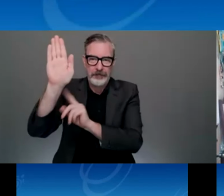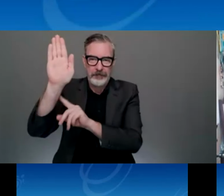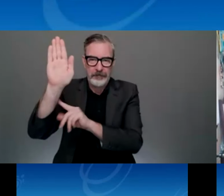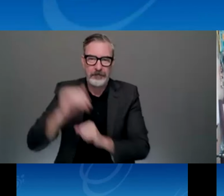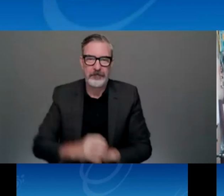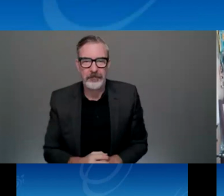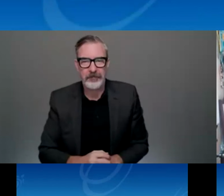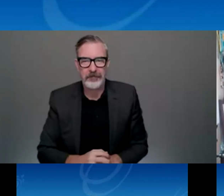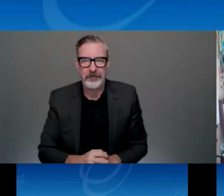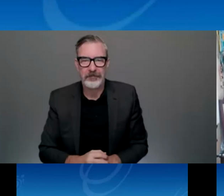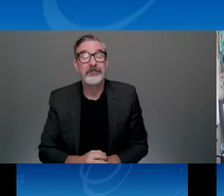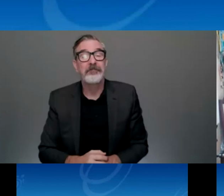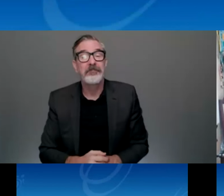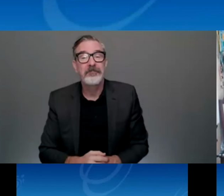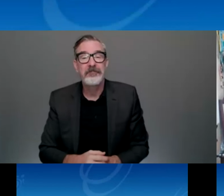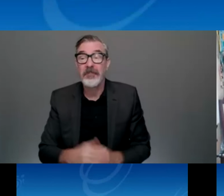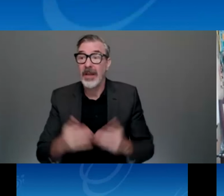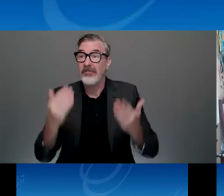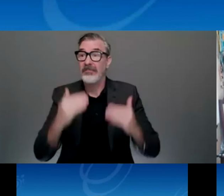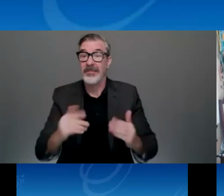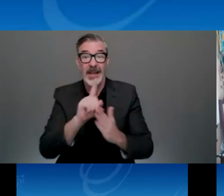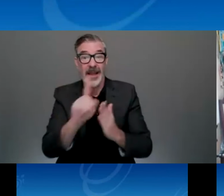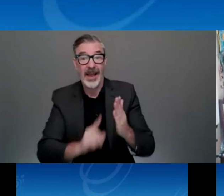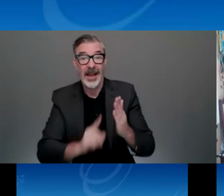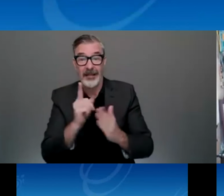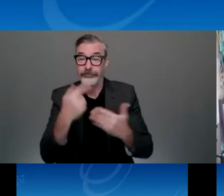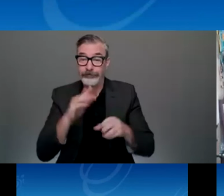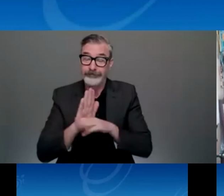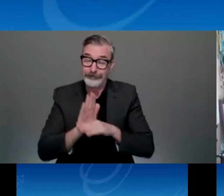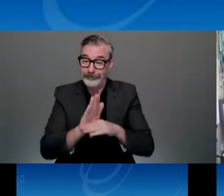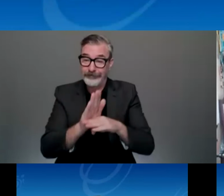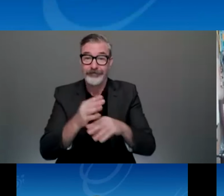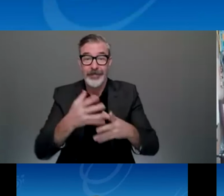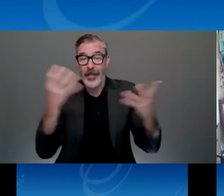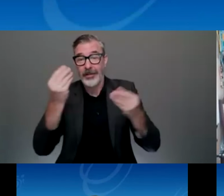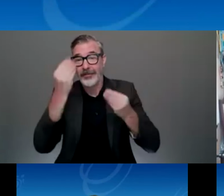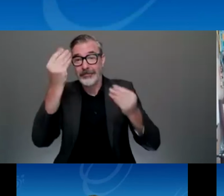The next hour is going to be action packed. So without further ado, let's get started.